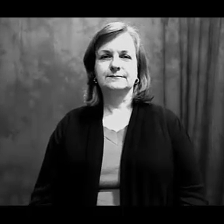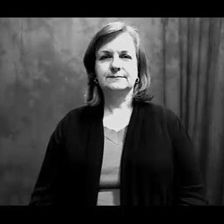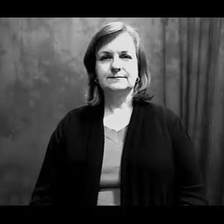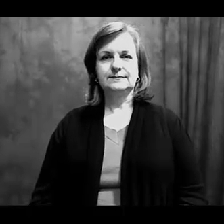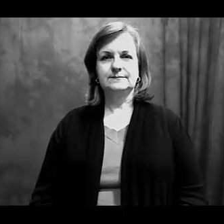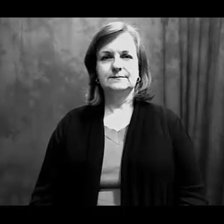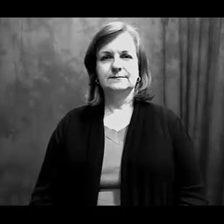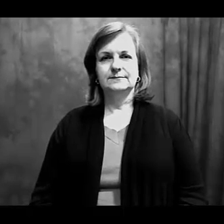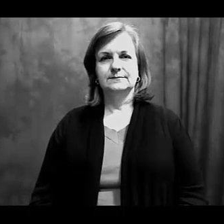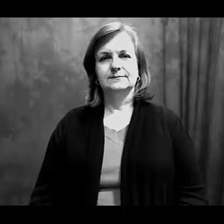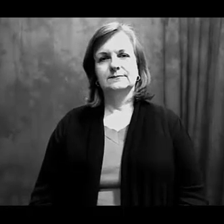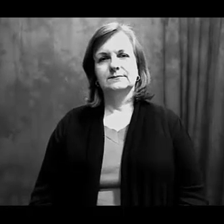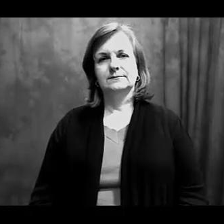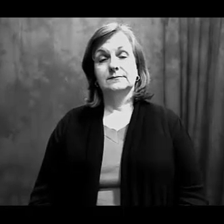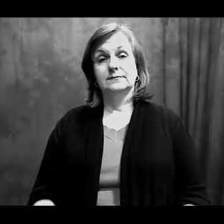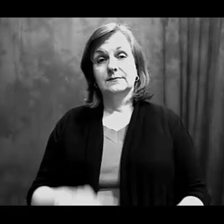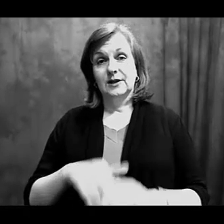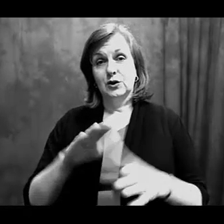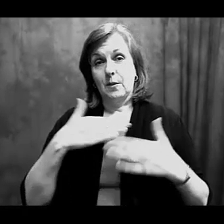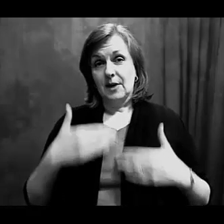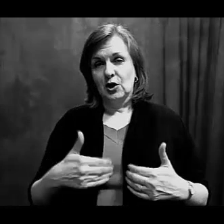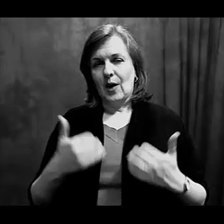so in you